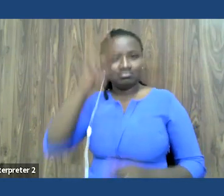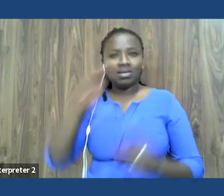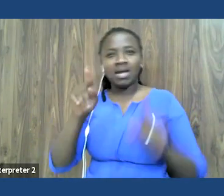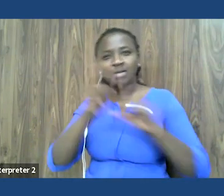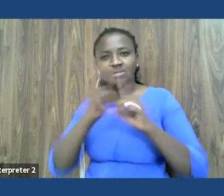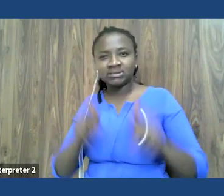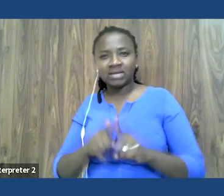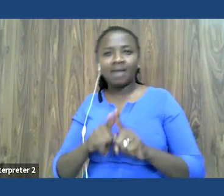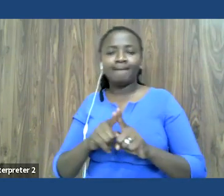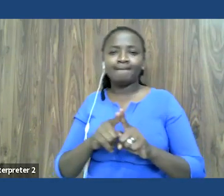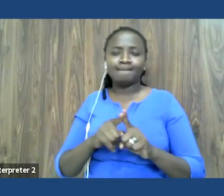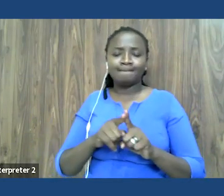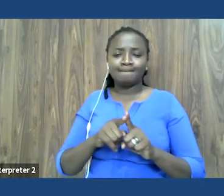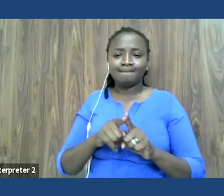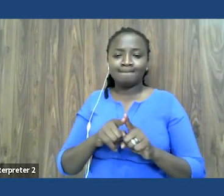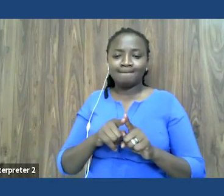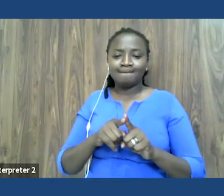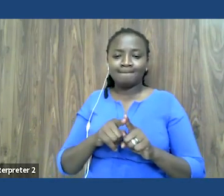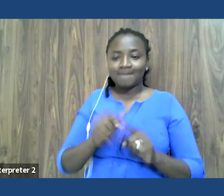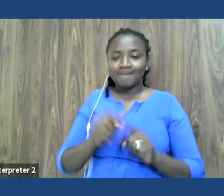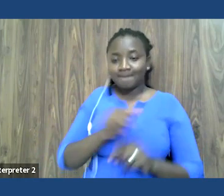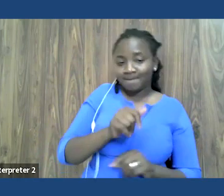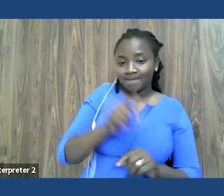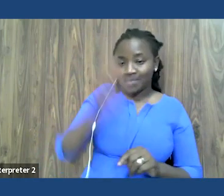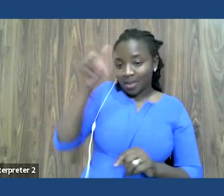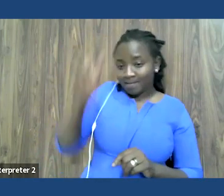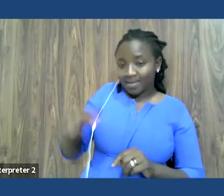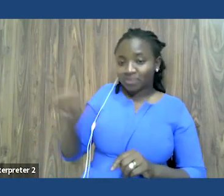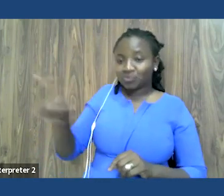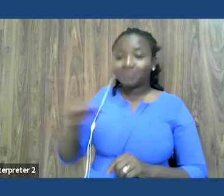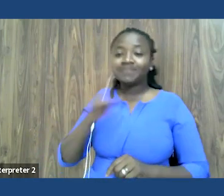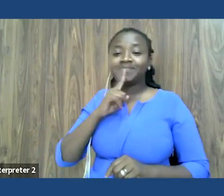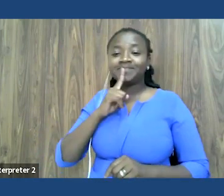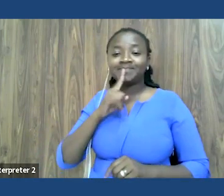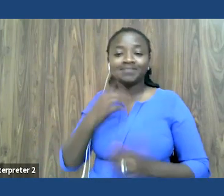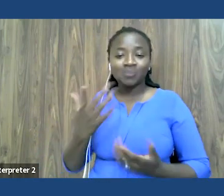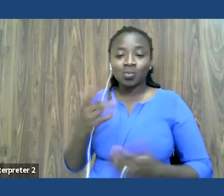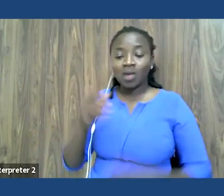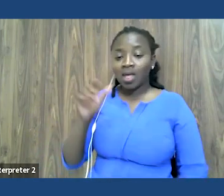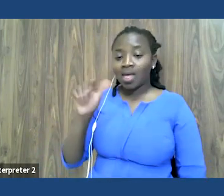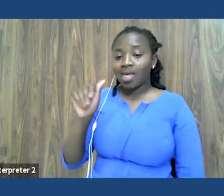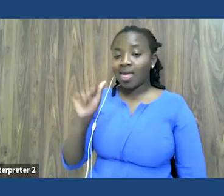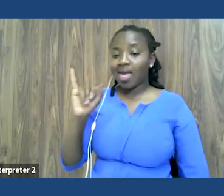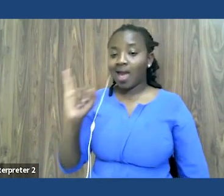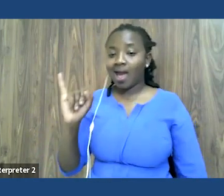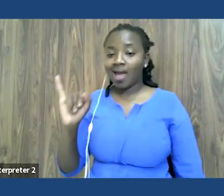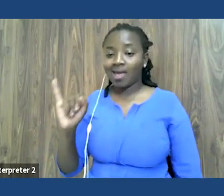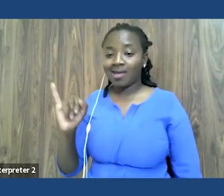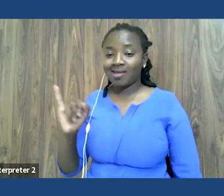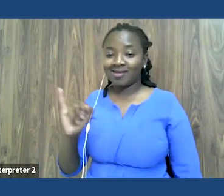Some of this artificial intelligence, big data, and they can capture individual's knowledge